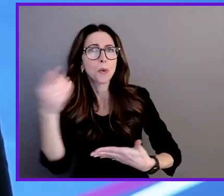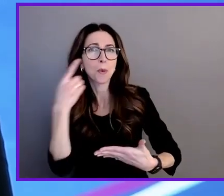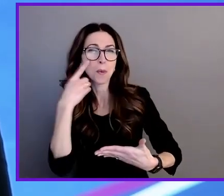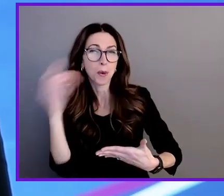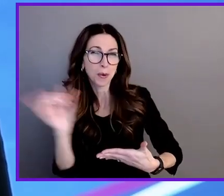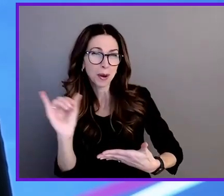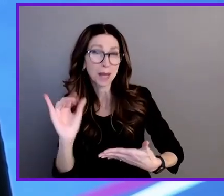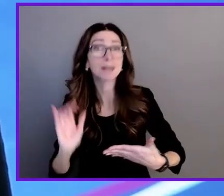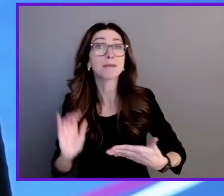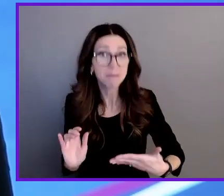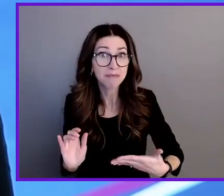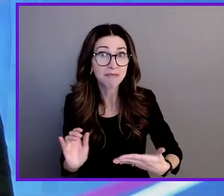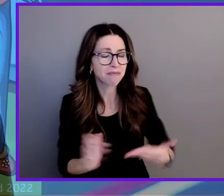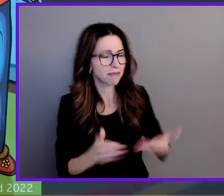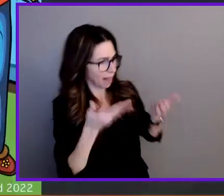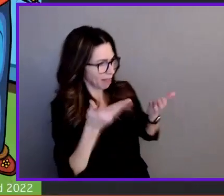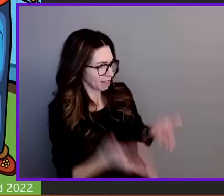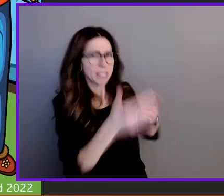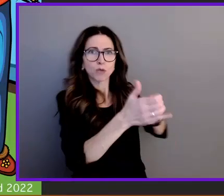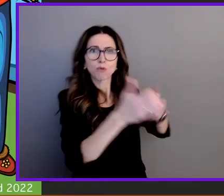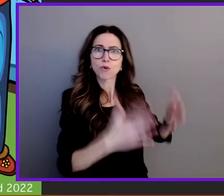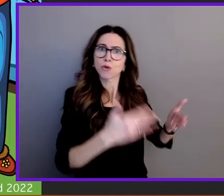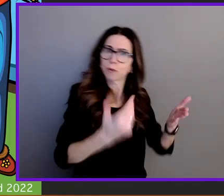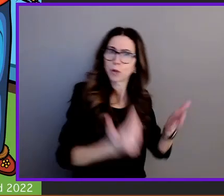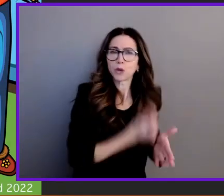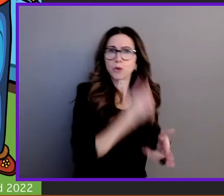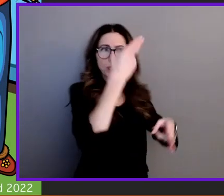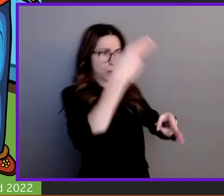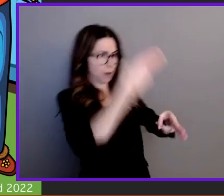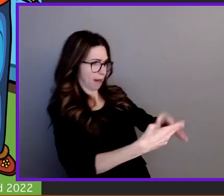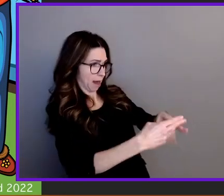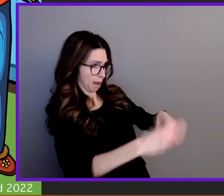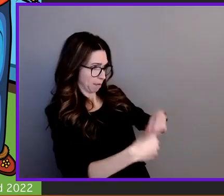the Council commissioned Anishinaabe artist Chief Lady Bird